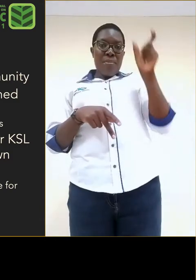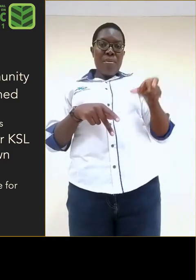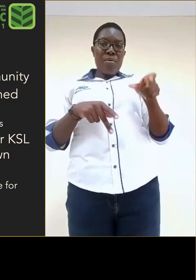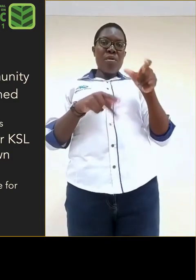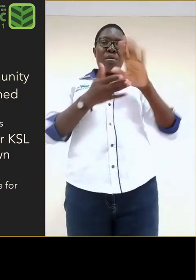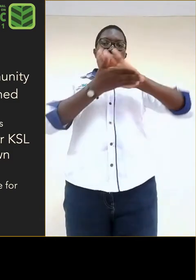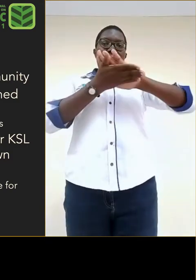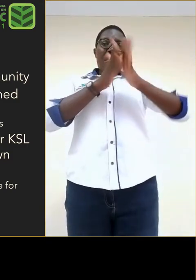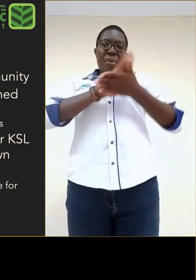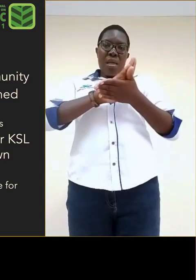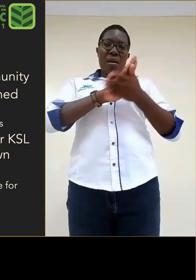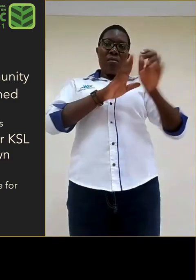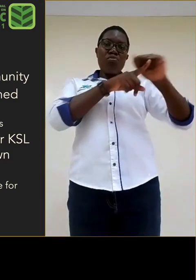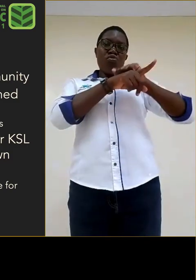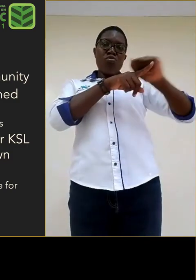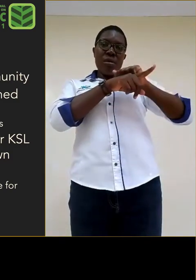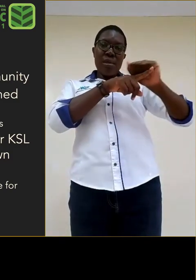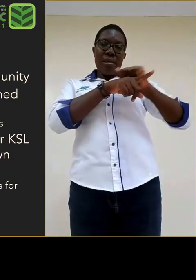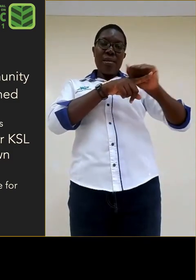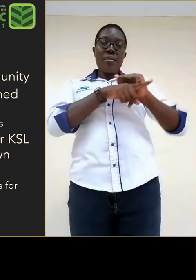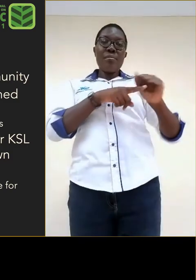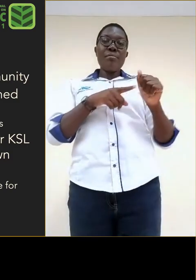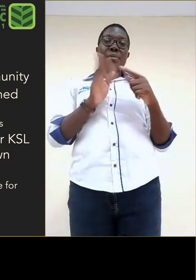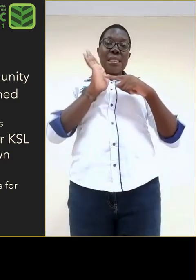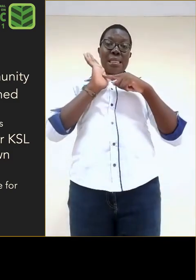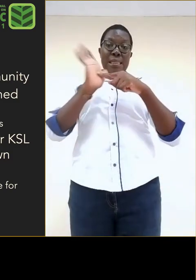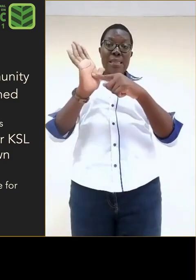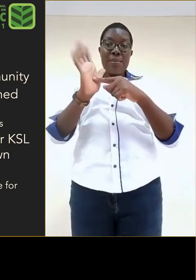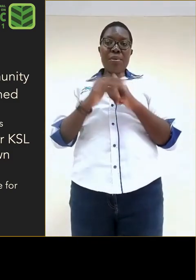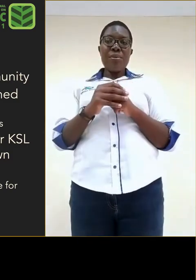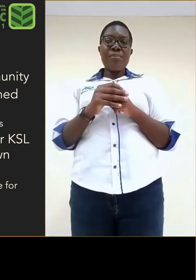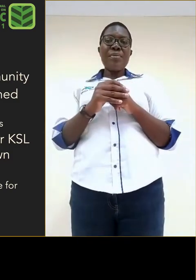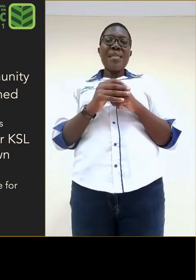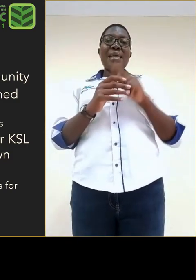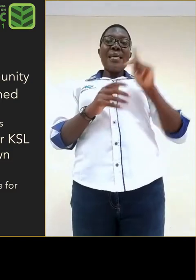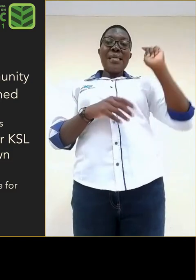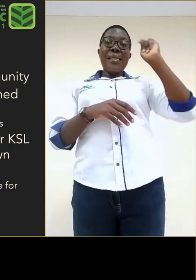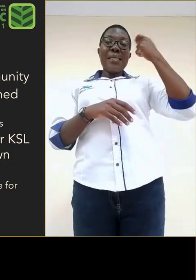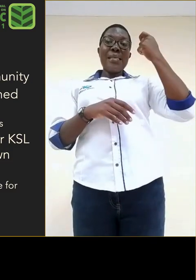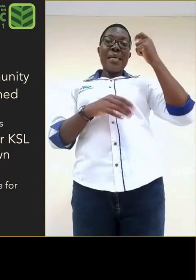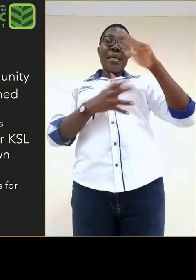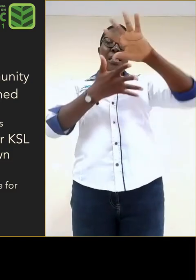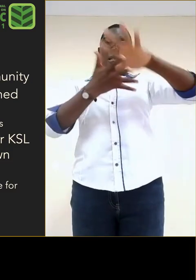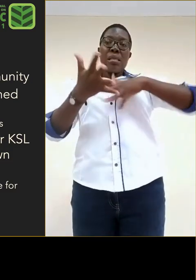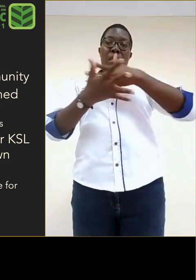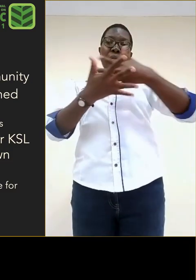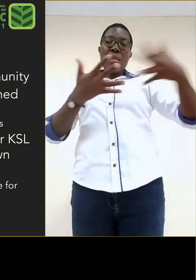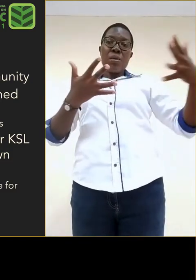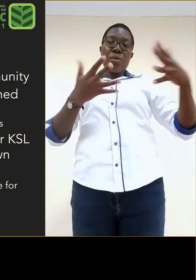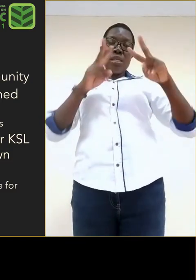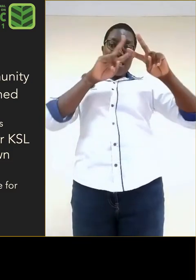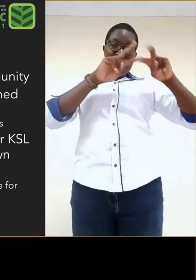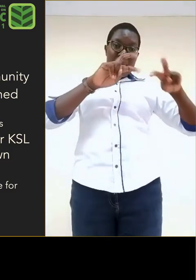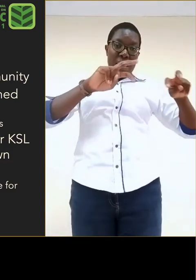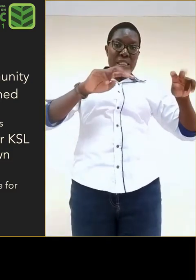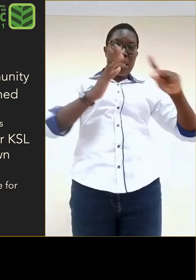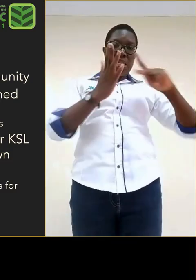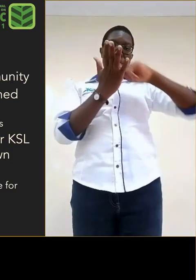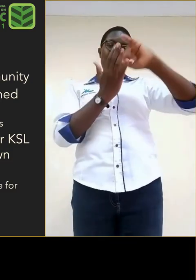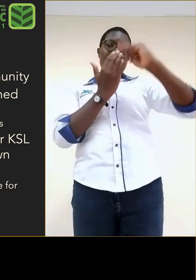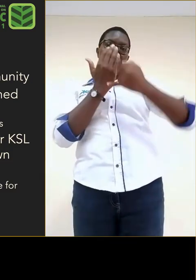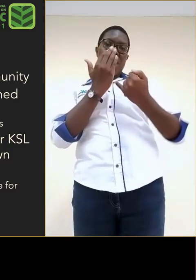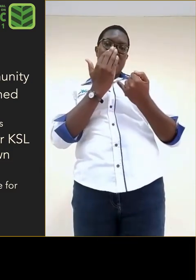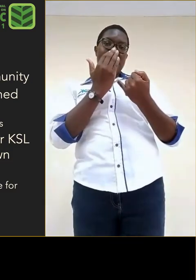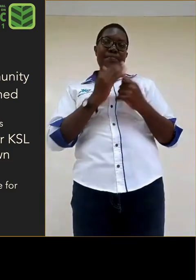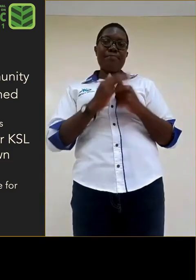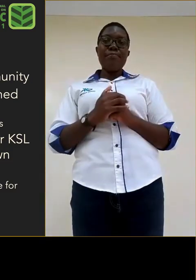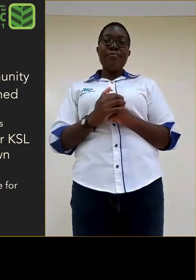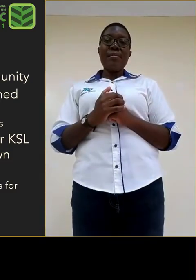... and this includes even in the Kenyan Sign Language Research Project, itself.